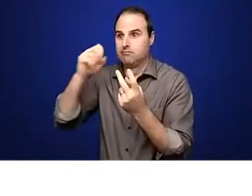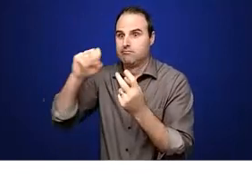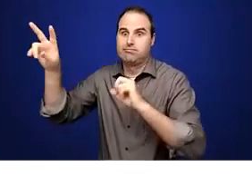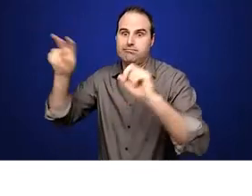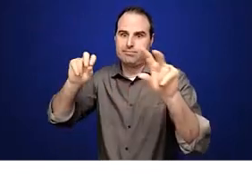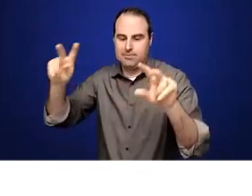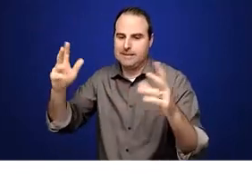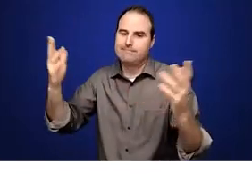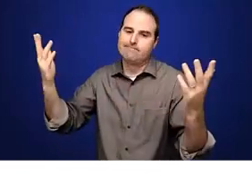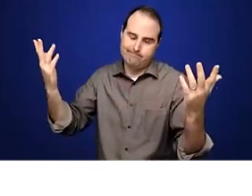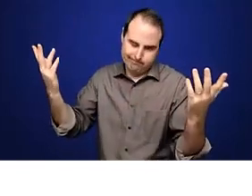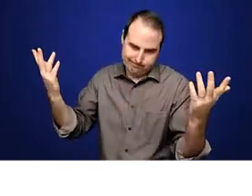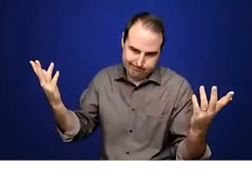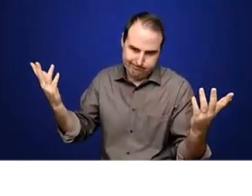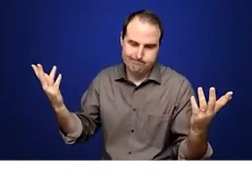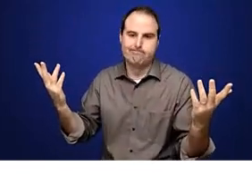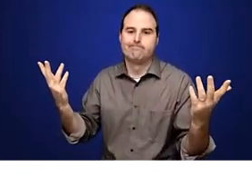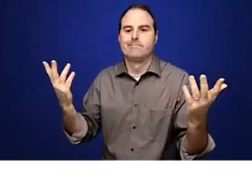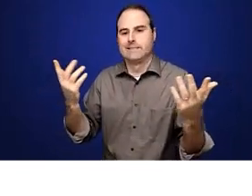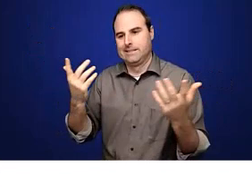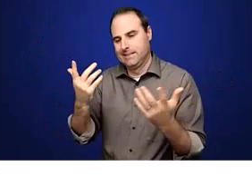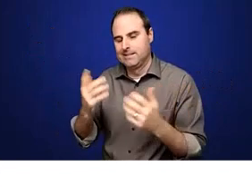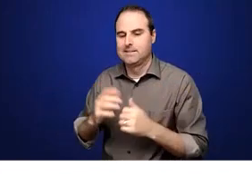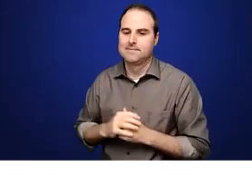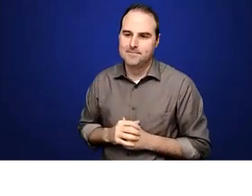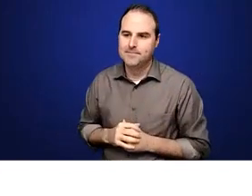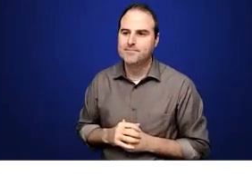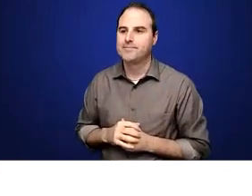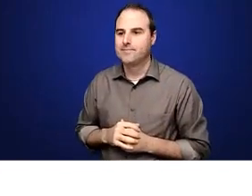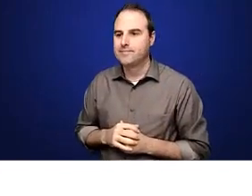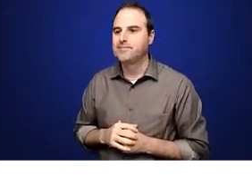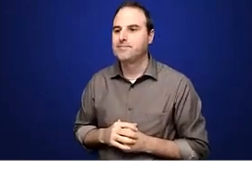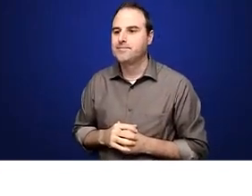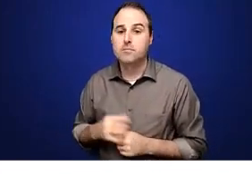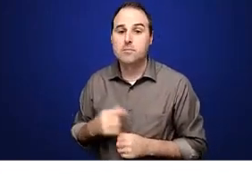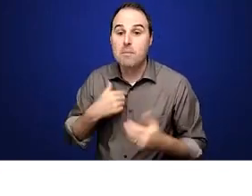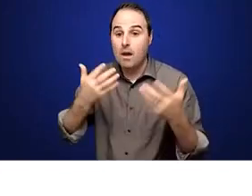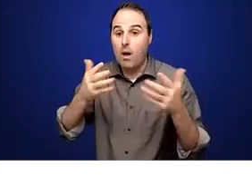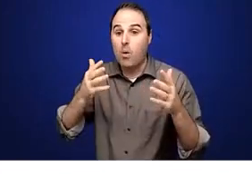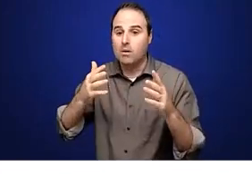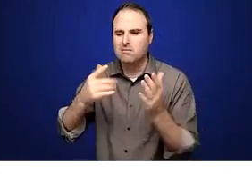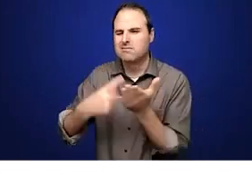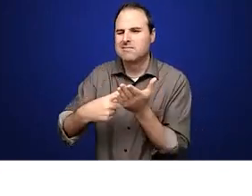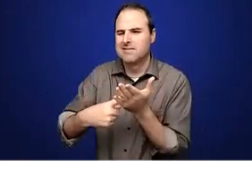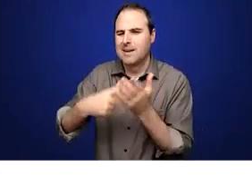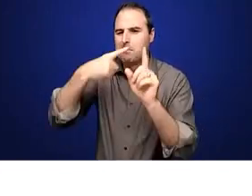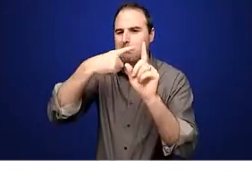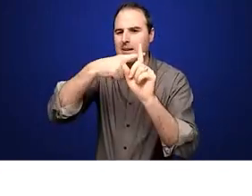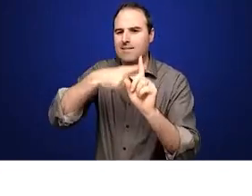So I've already talked a little bit about the benefits, but I would really like to highlight